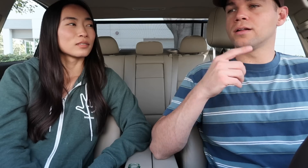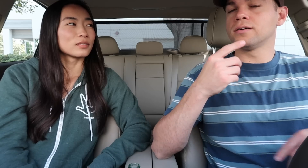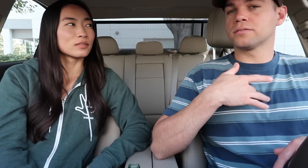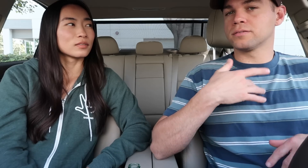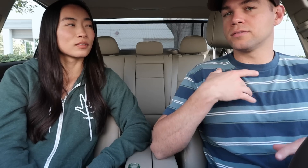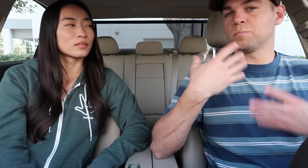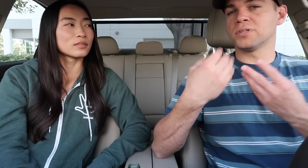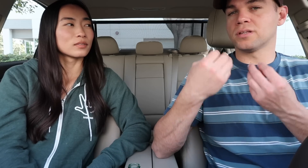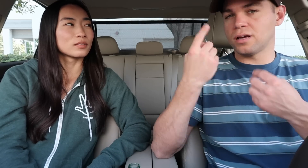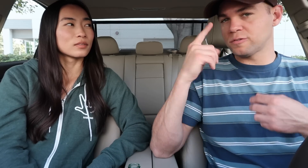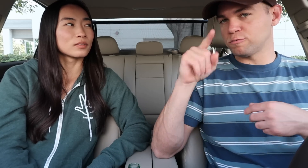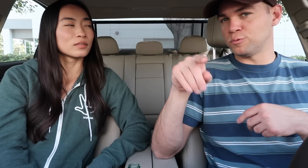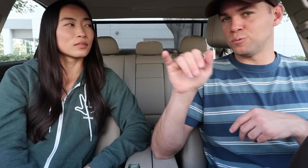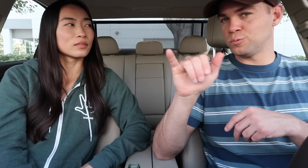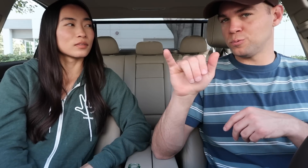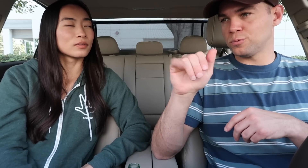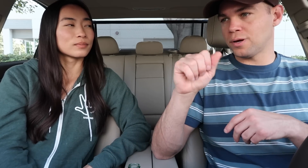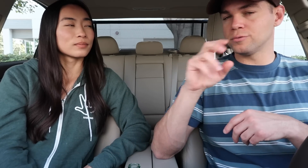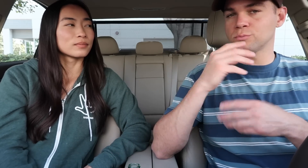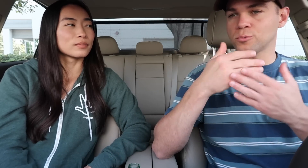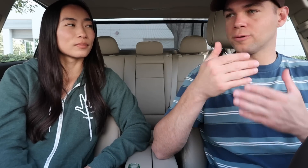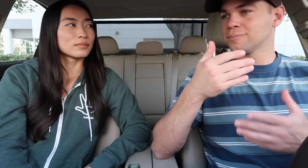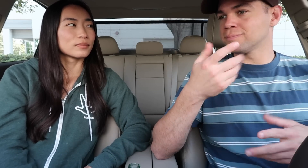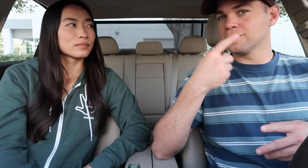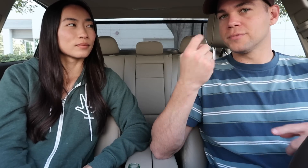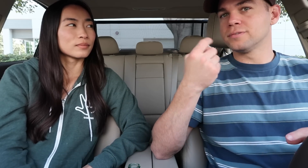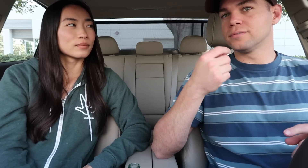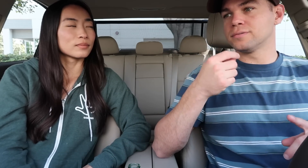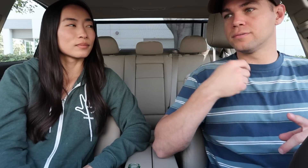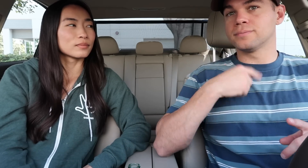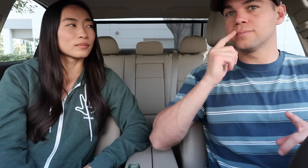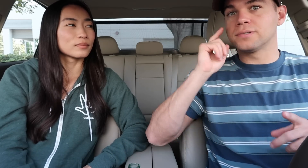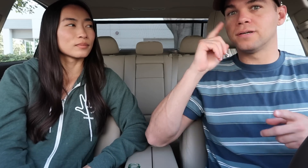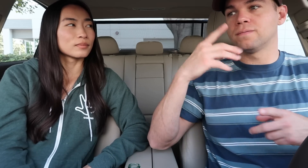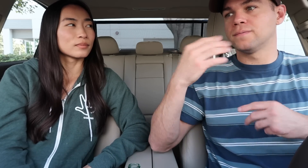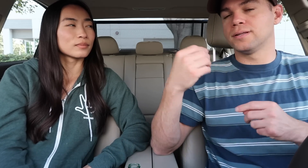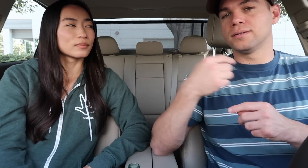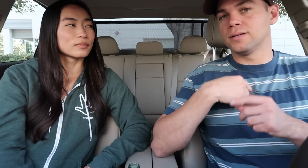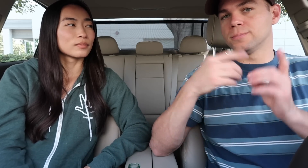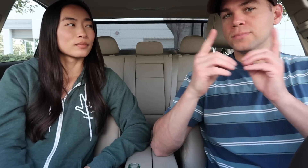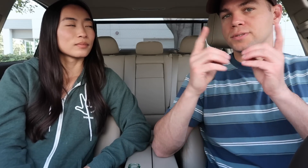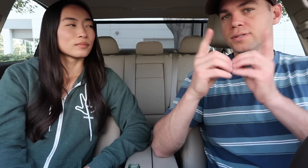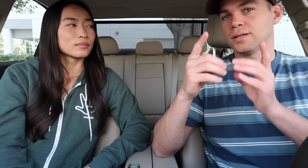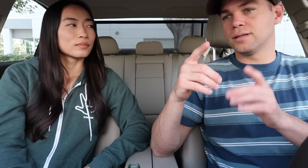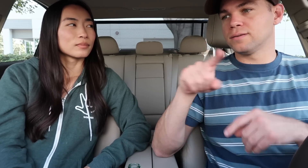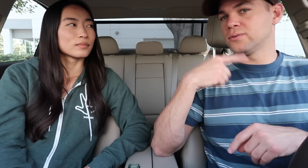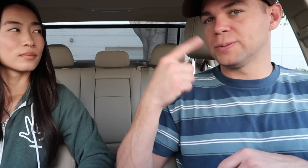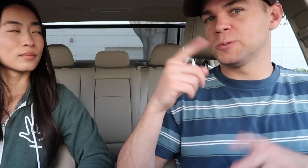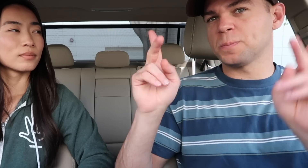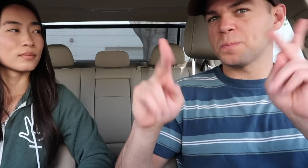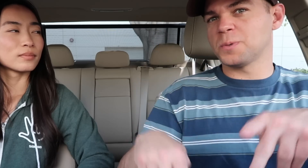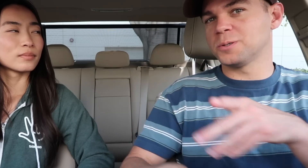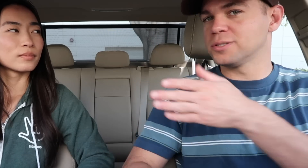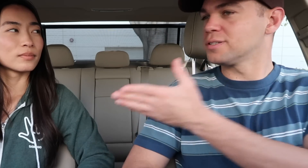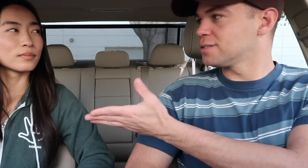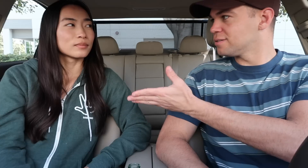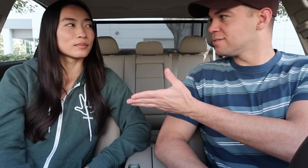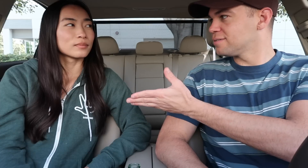I sympathize for you as well because I'm deaf and I'm dating a hearing person